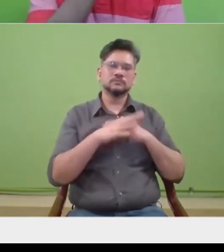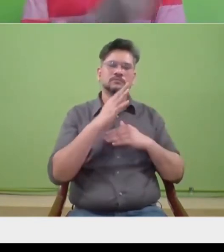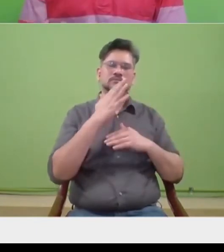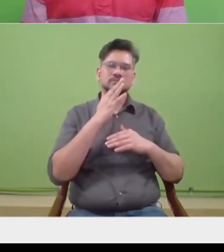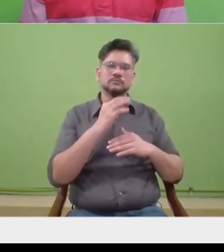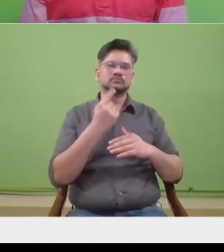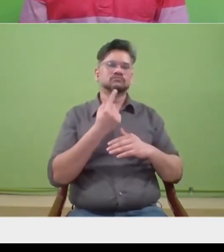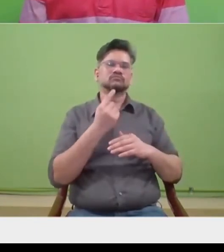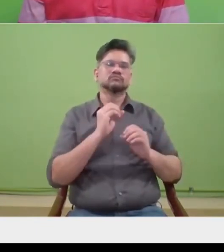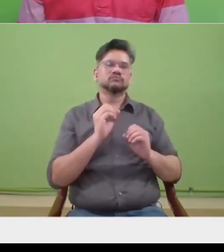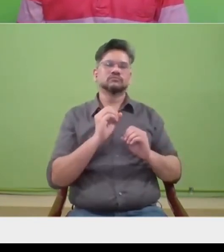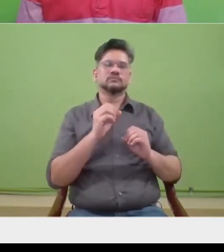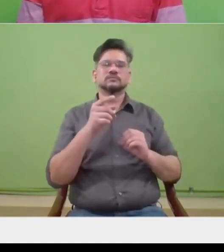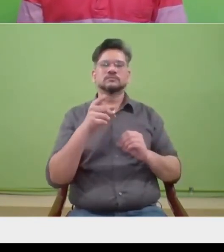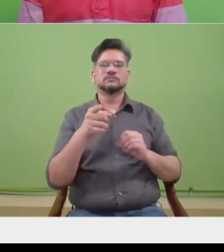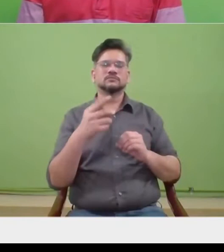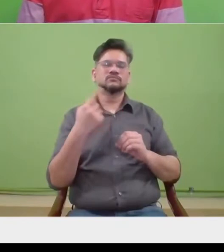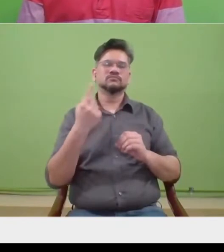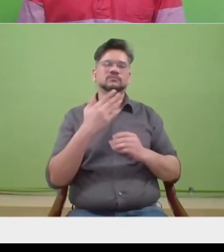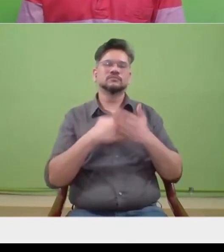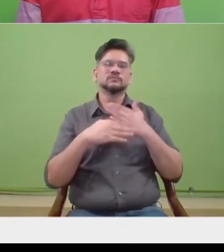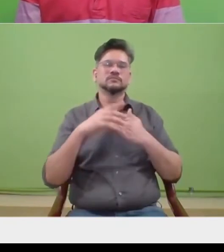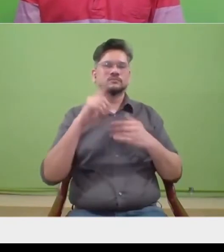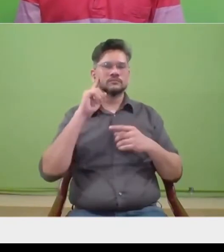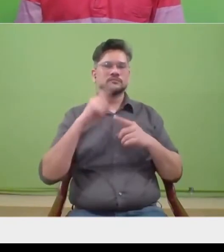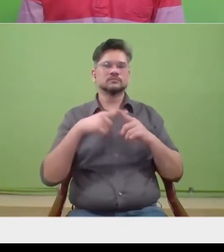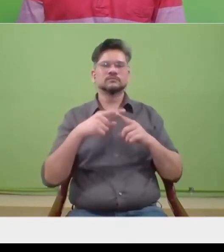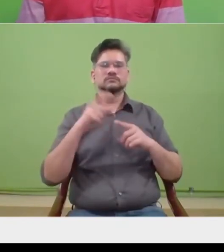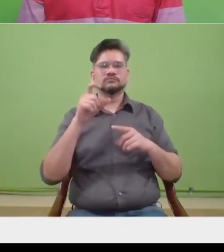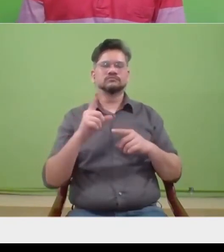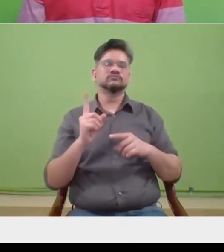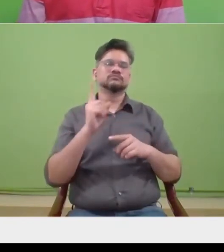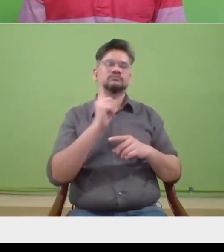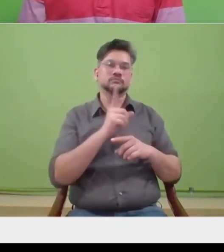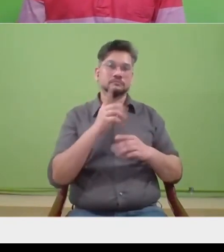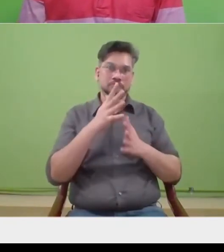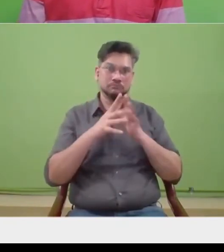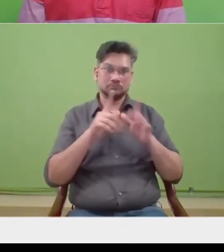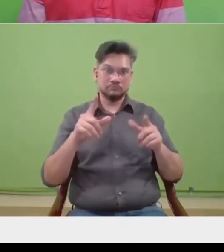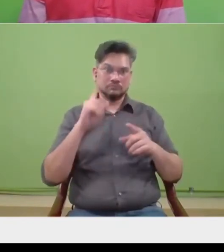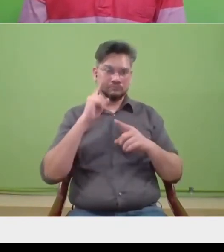went as a disability expert not as a sign language expert as such but we noticed that children the